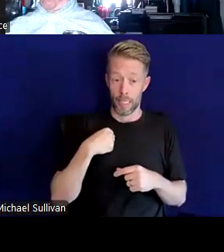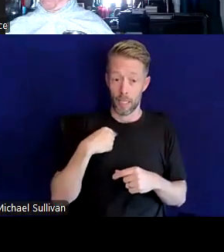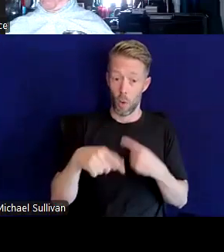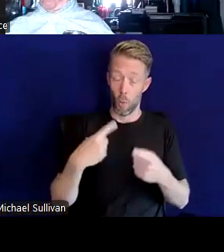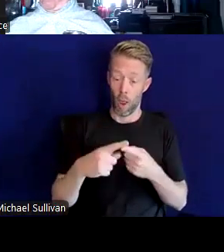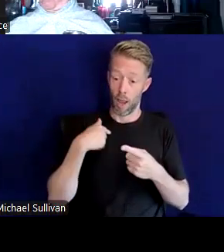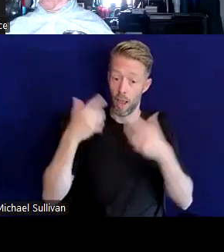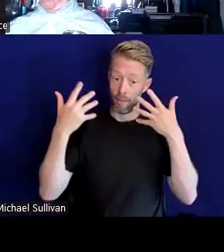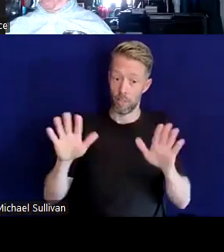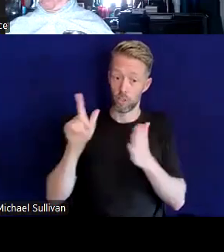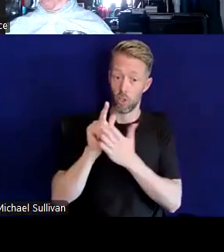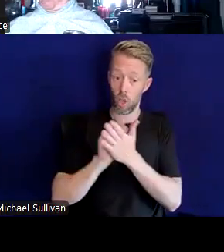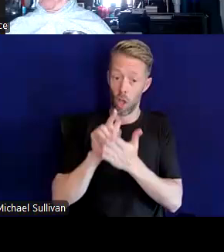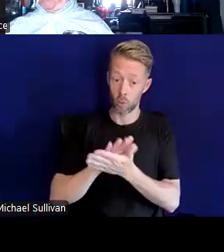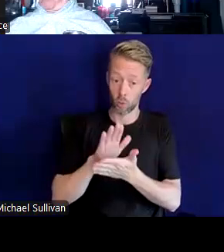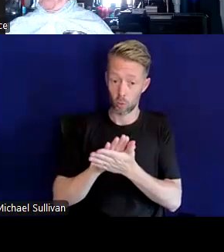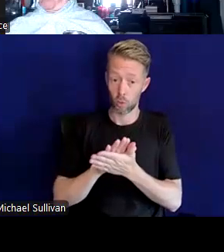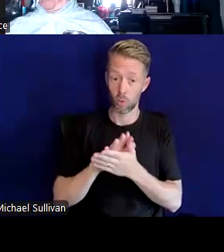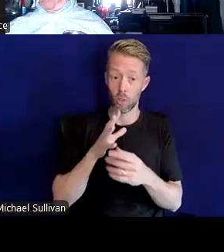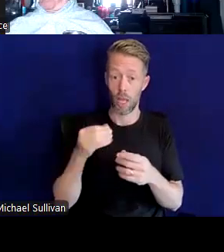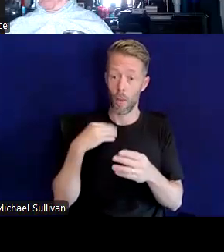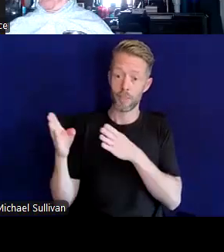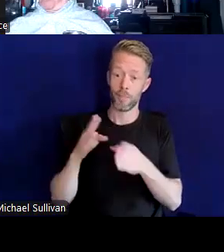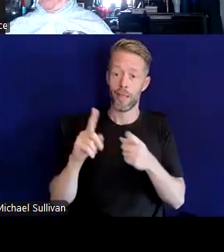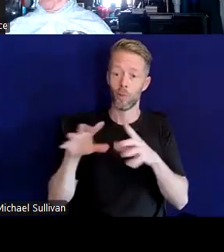when I finished law